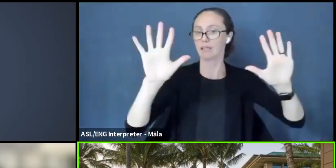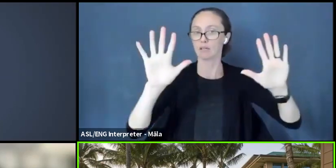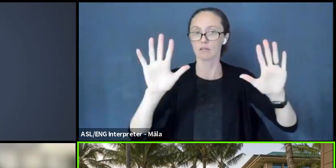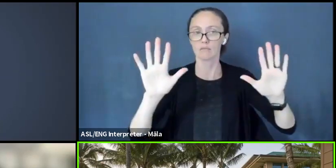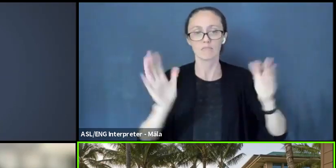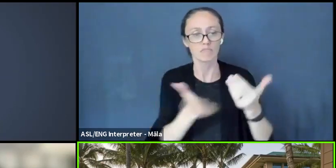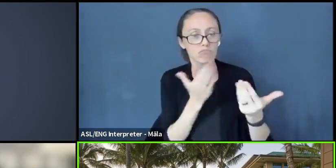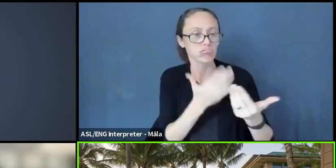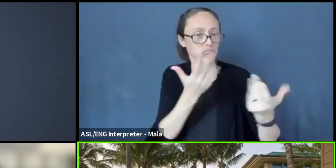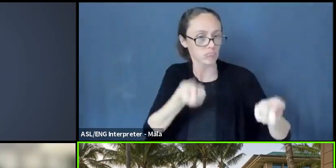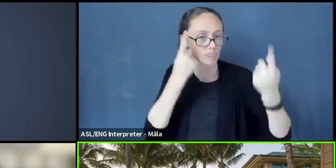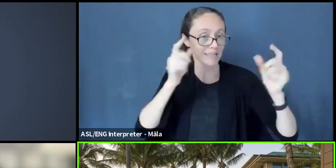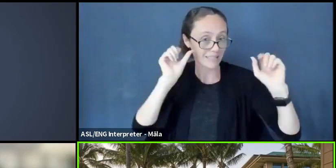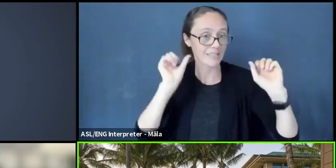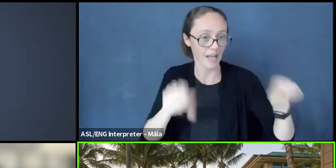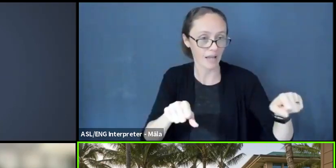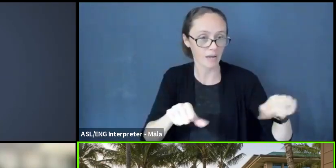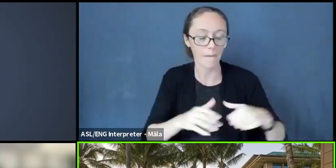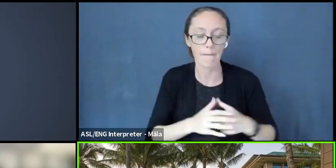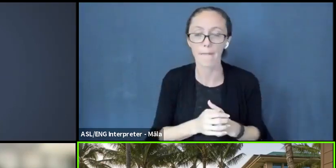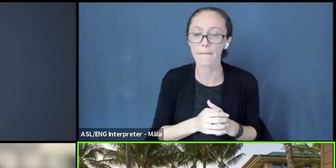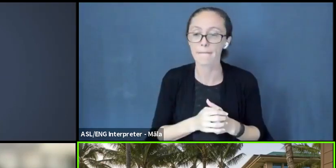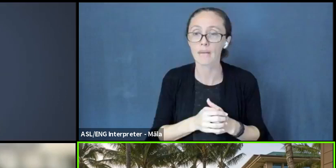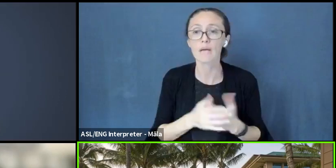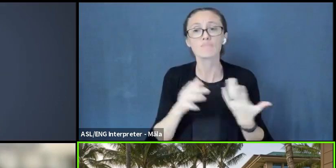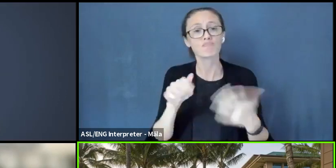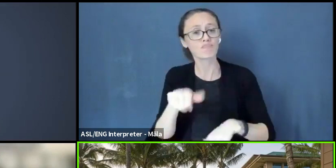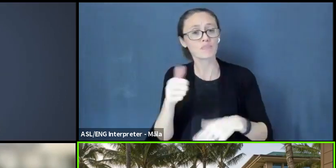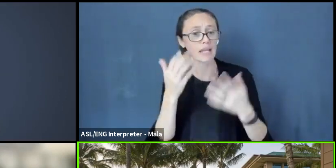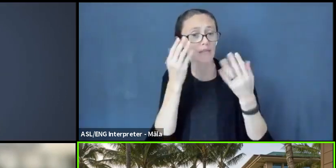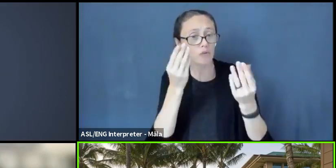They also have information in different languages.